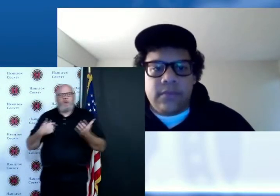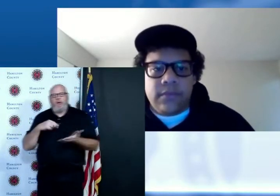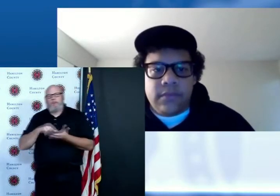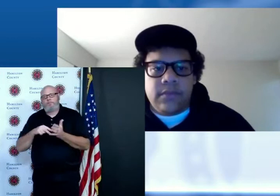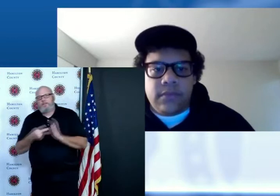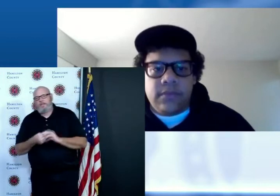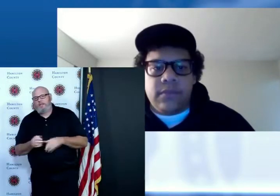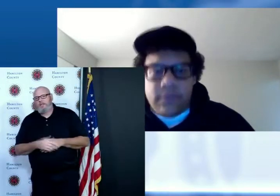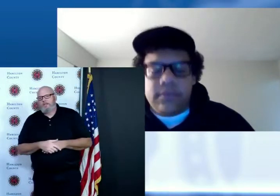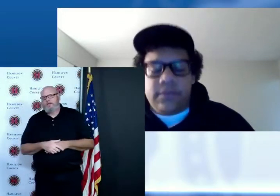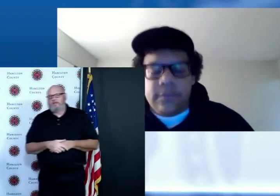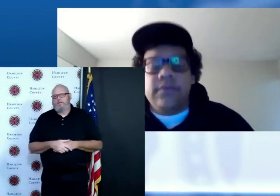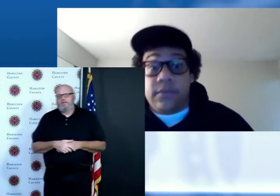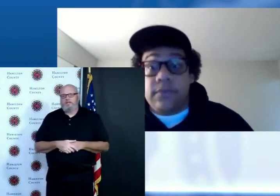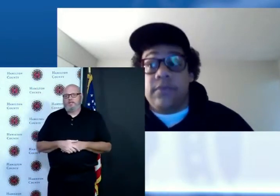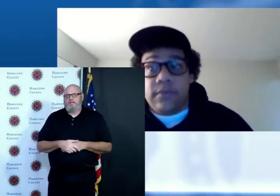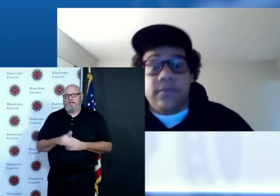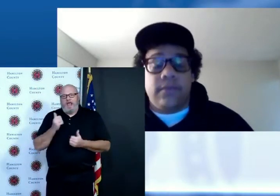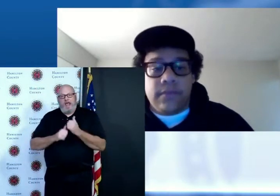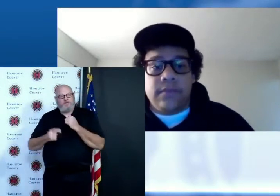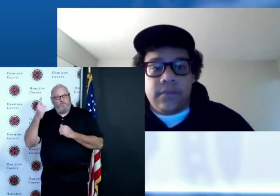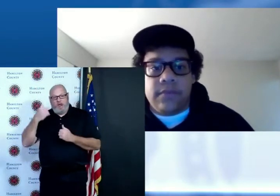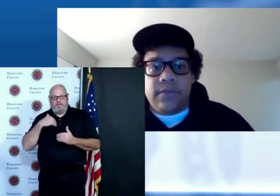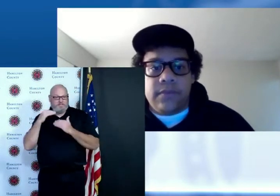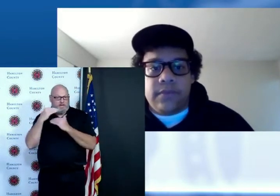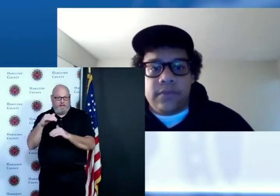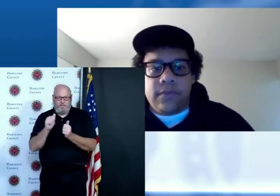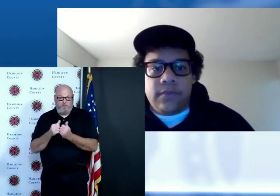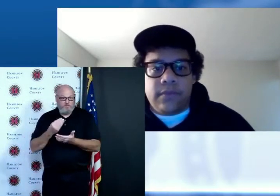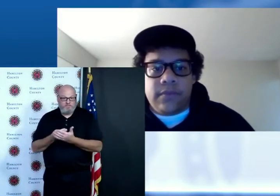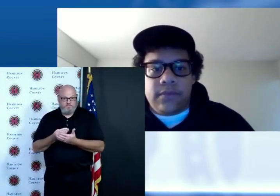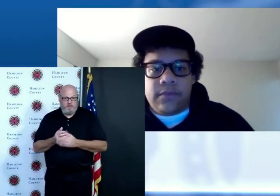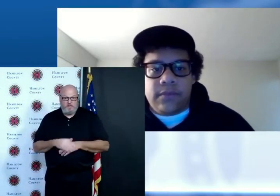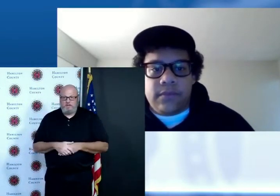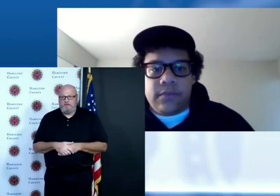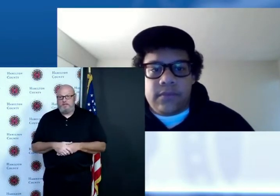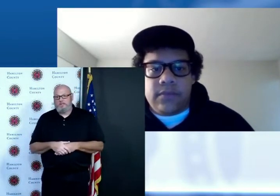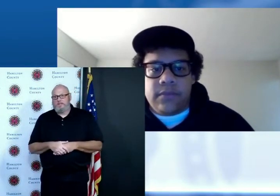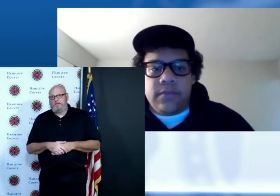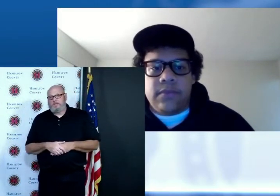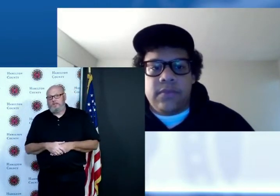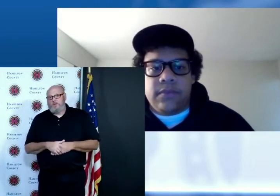everywhere everyone has a need so we're you know who's going to be you know fighting the hardest